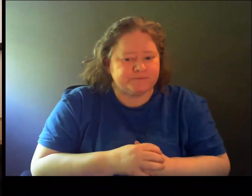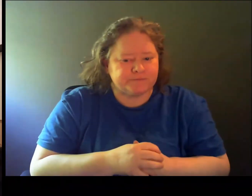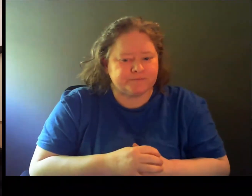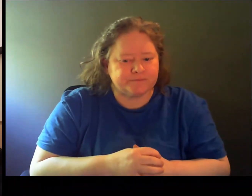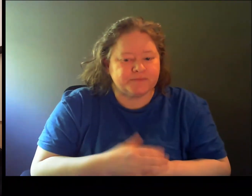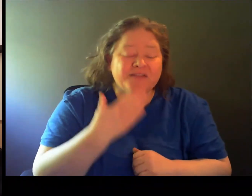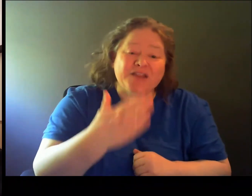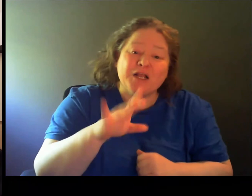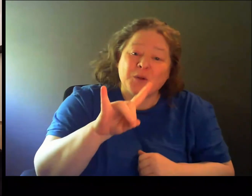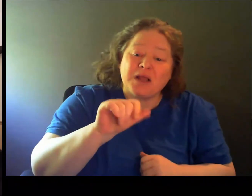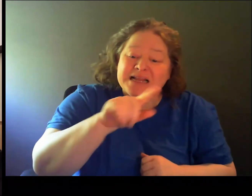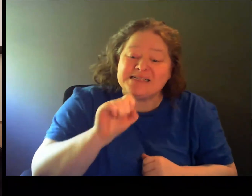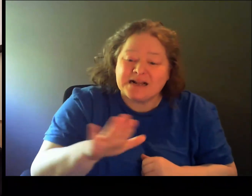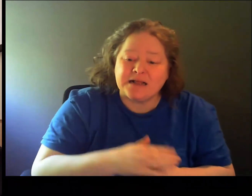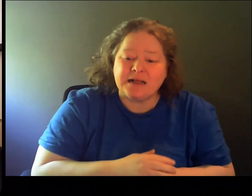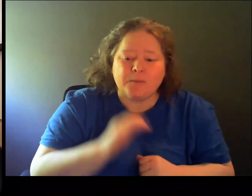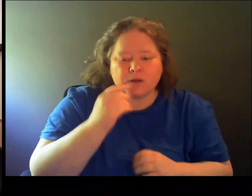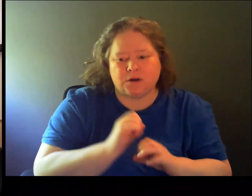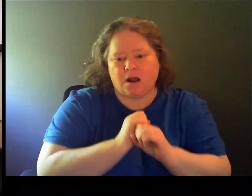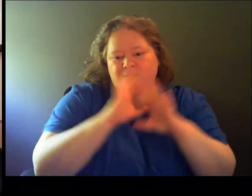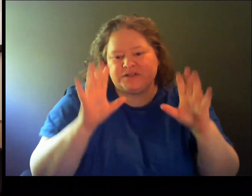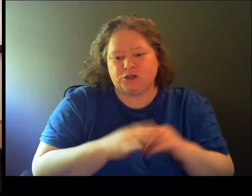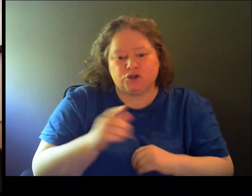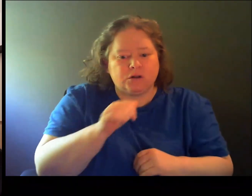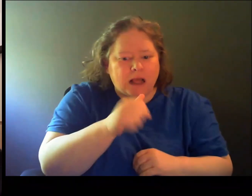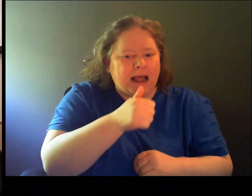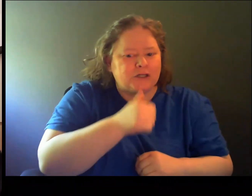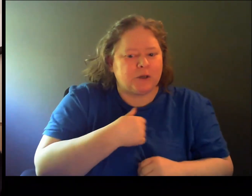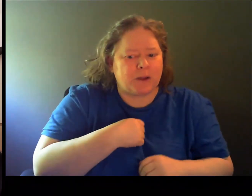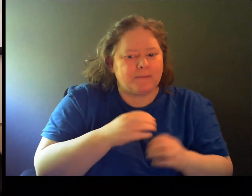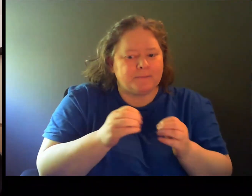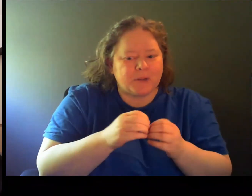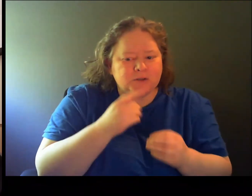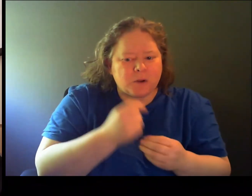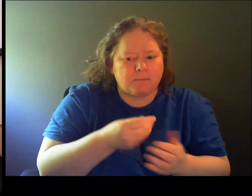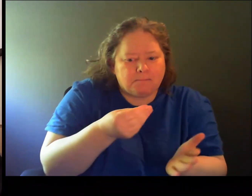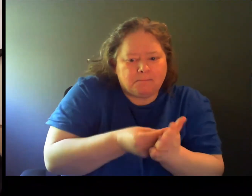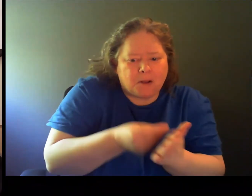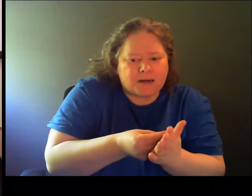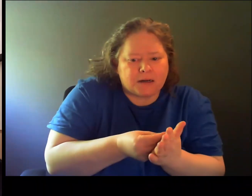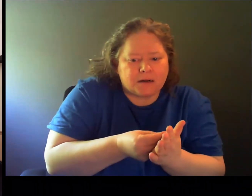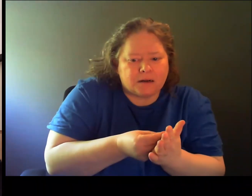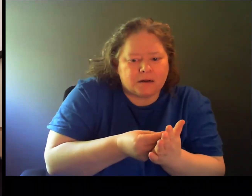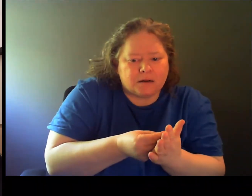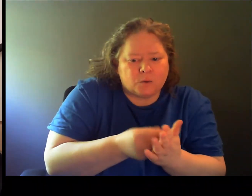Thank you Hazel. And, because, obviously , she hasn't answered my messages about taking my money –